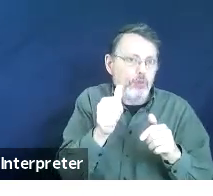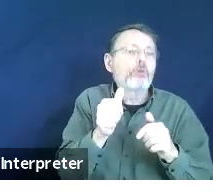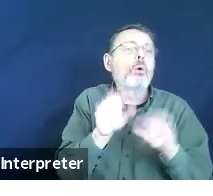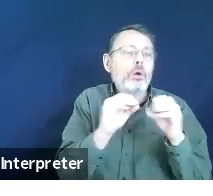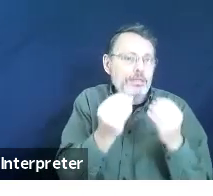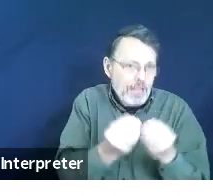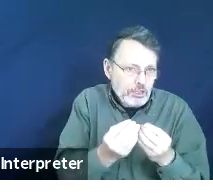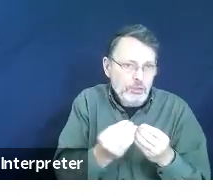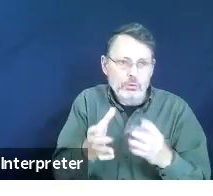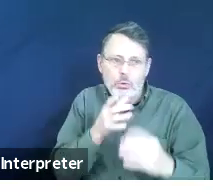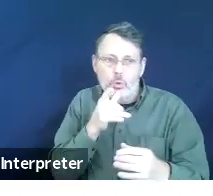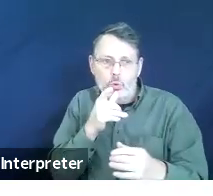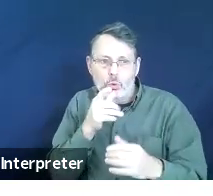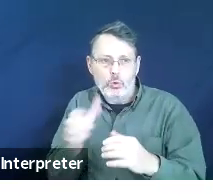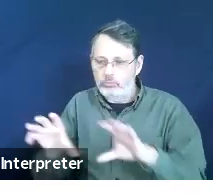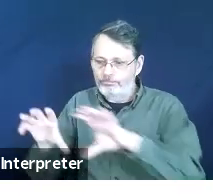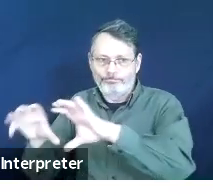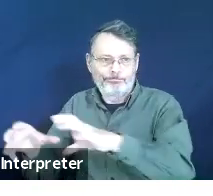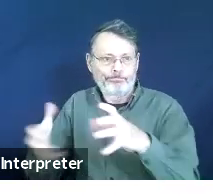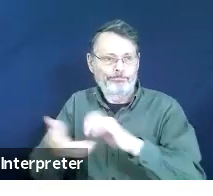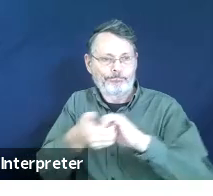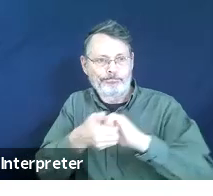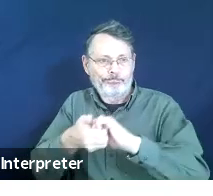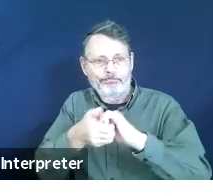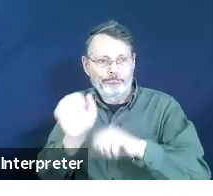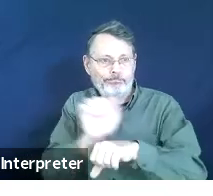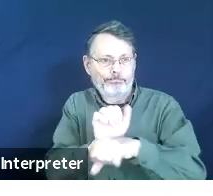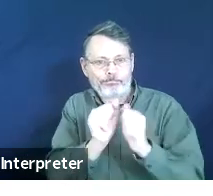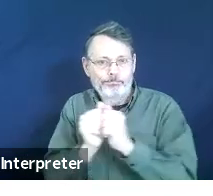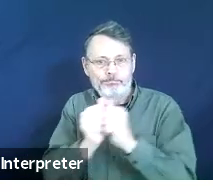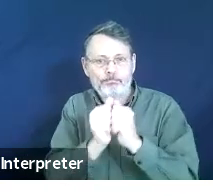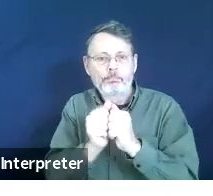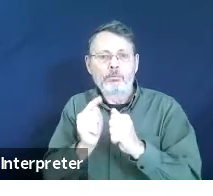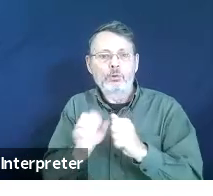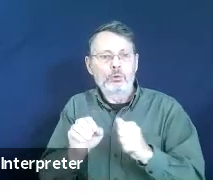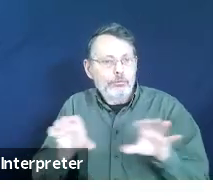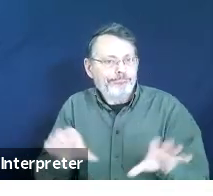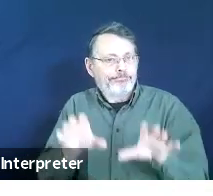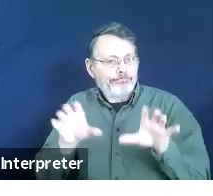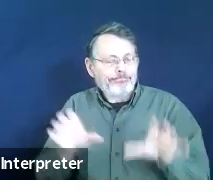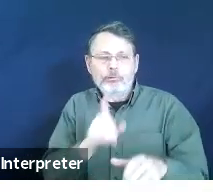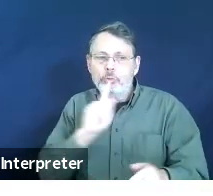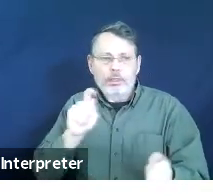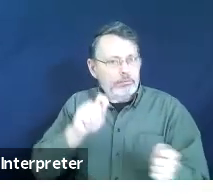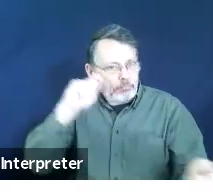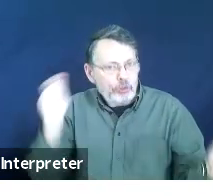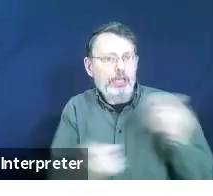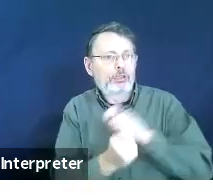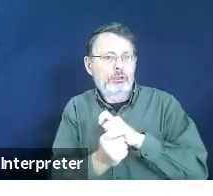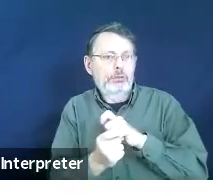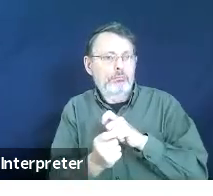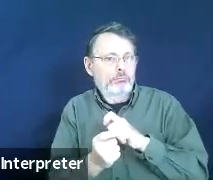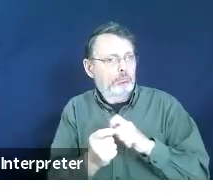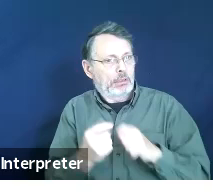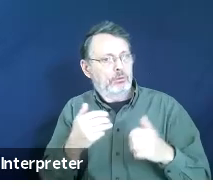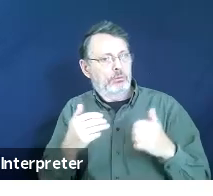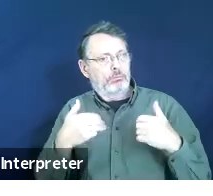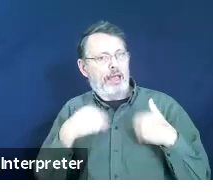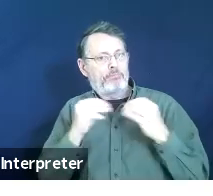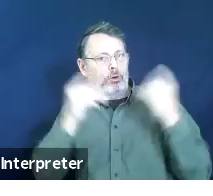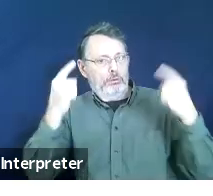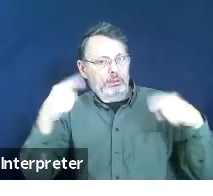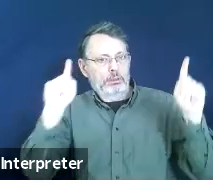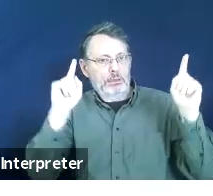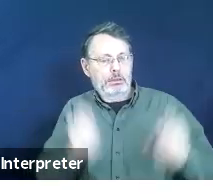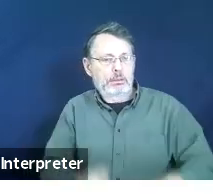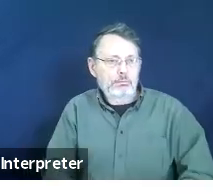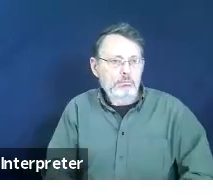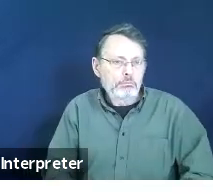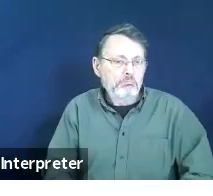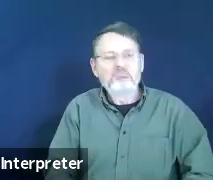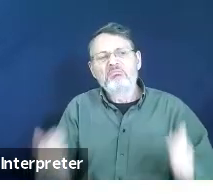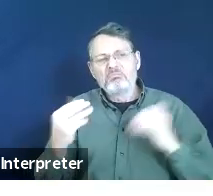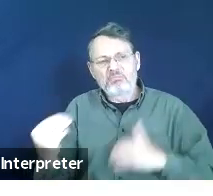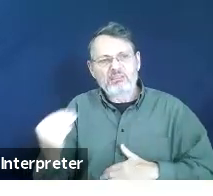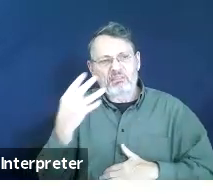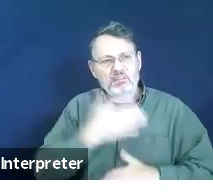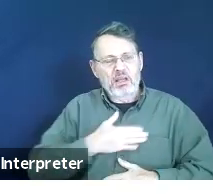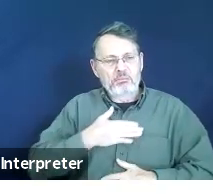who could work together to enact real change and successes. You could go to the next slide, please.